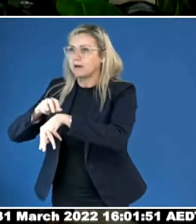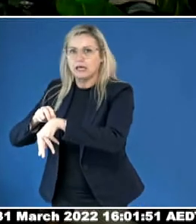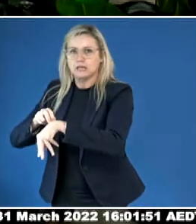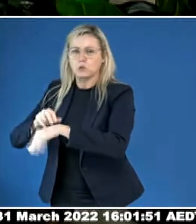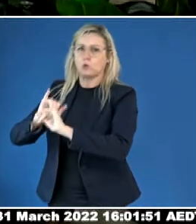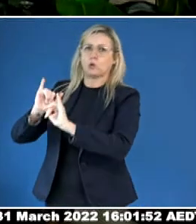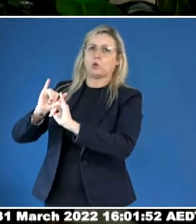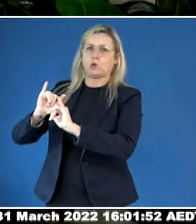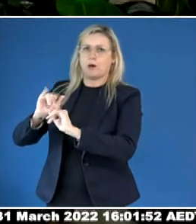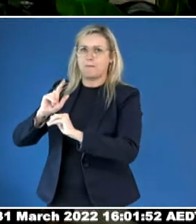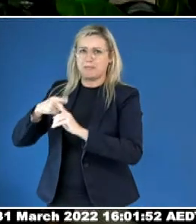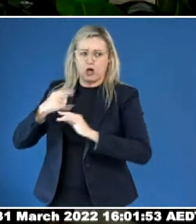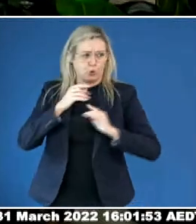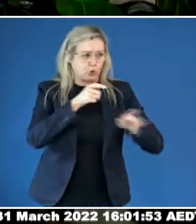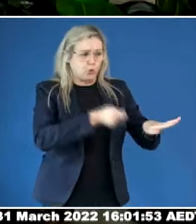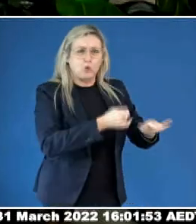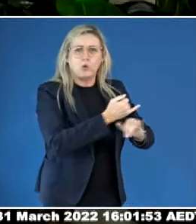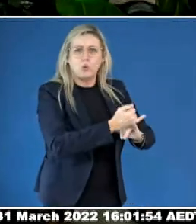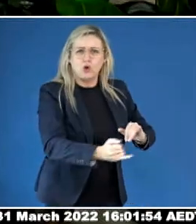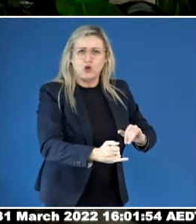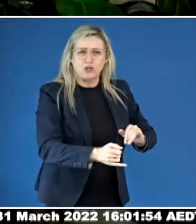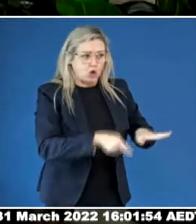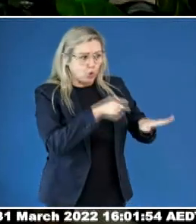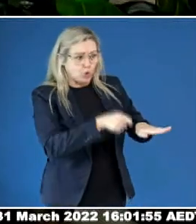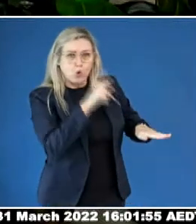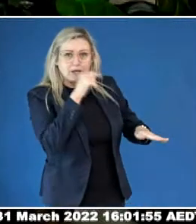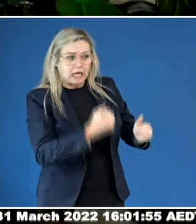court, which is not set up at all to support my needs as an autistic woman."